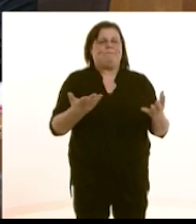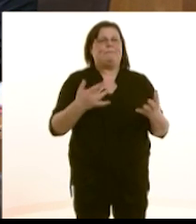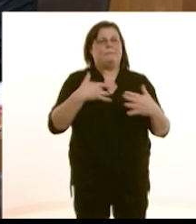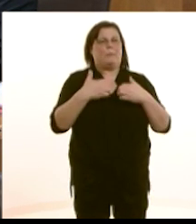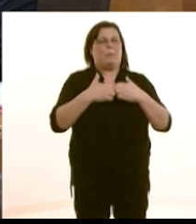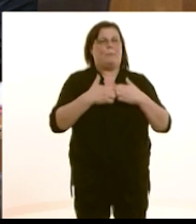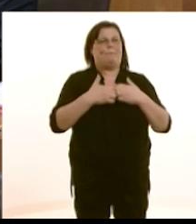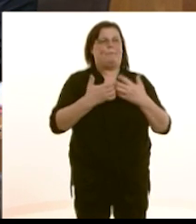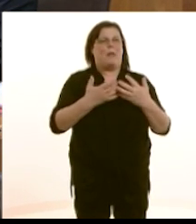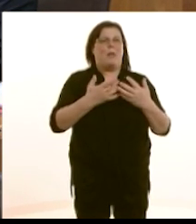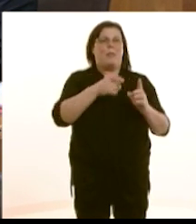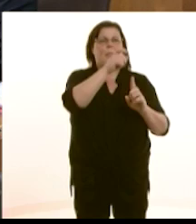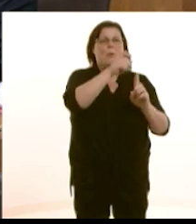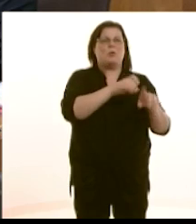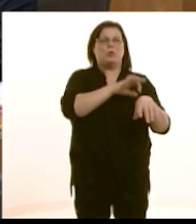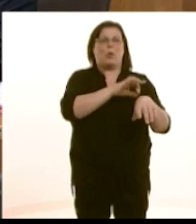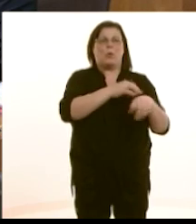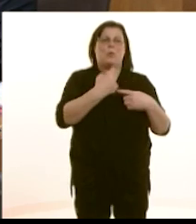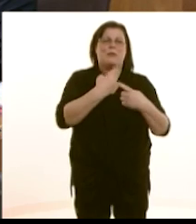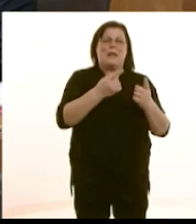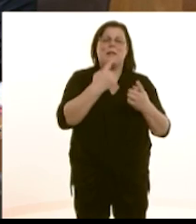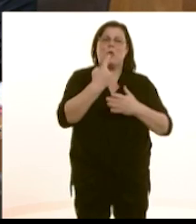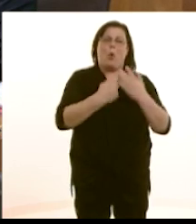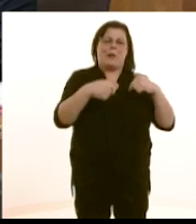who made the comment also said this is a problem that is across the UK, not just in terms of